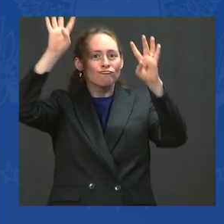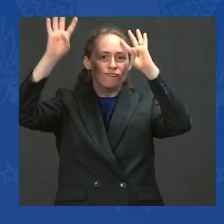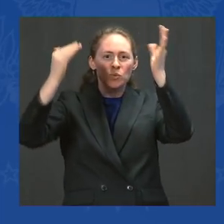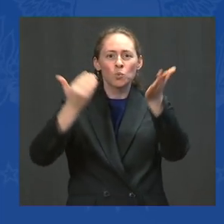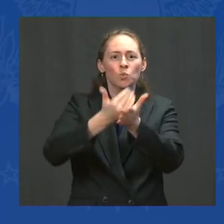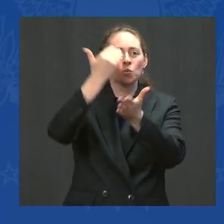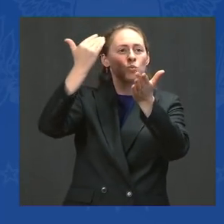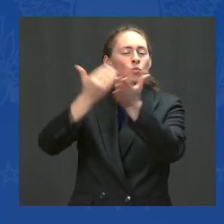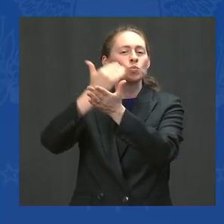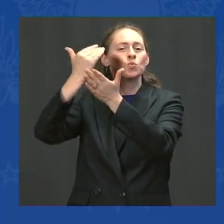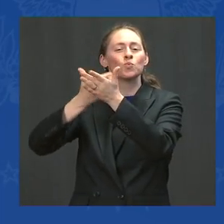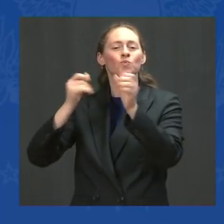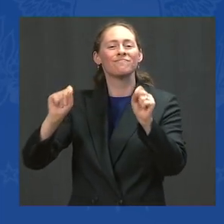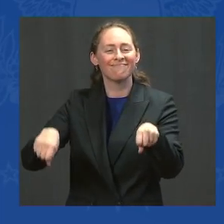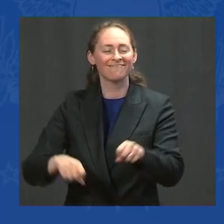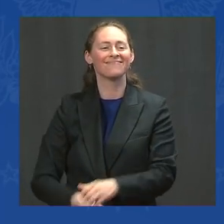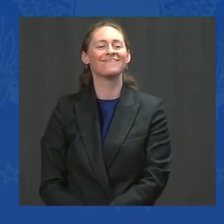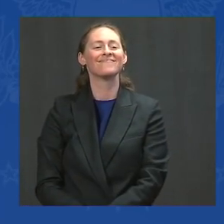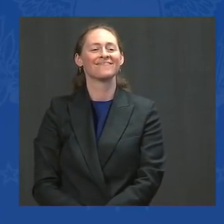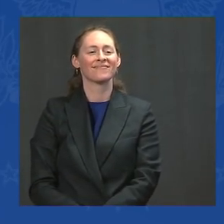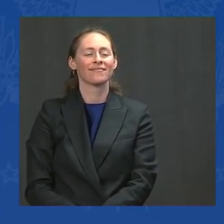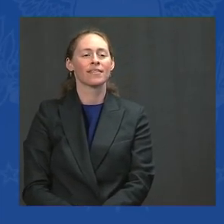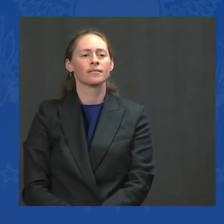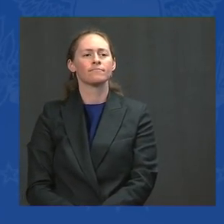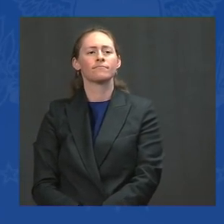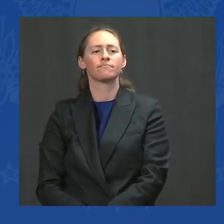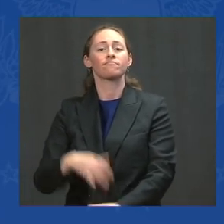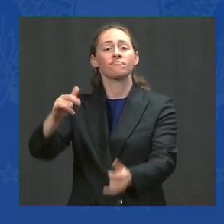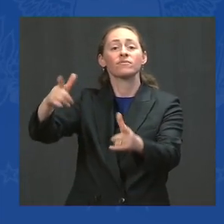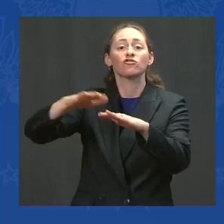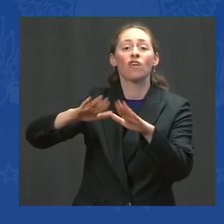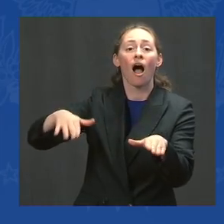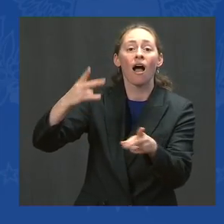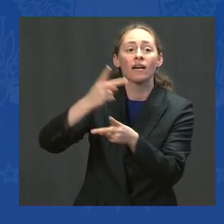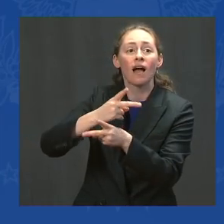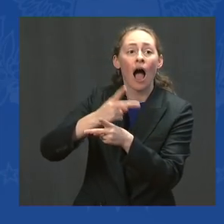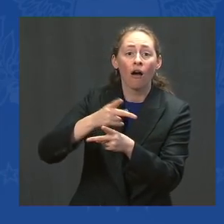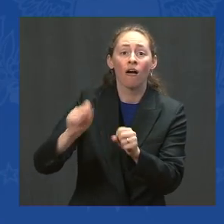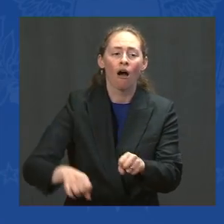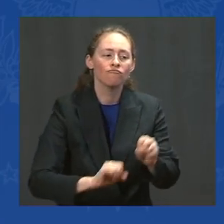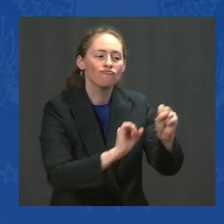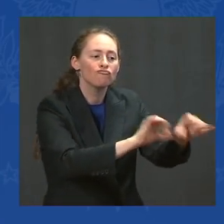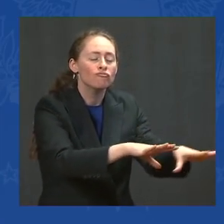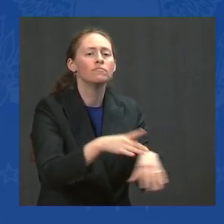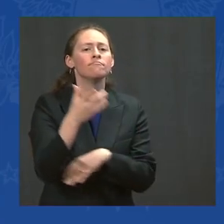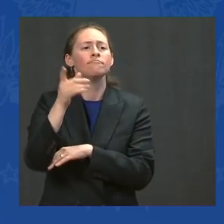affordable childcare, eldercare, paid leave, more people will enter the workforce.